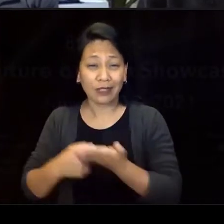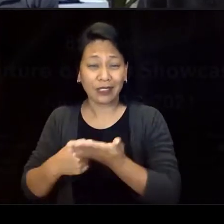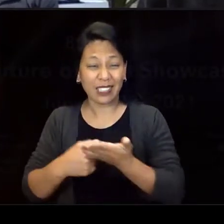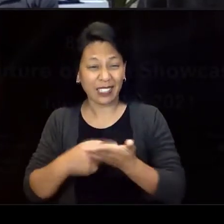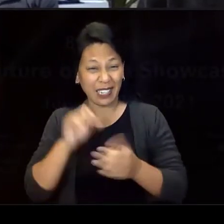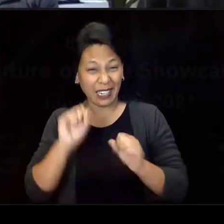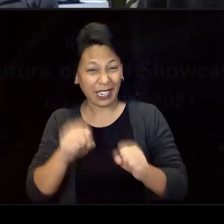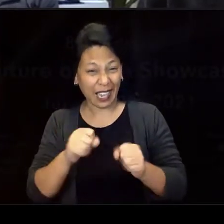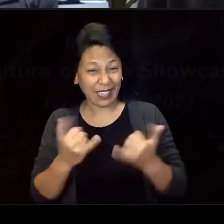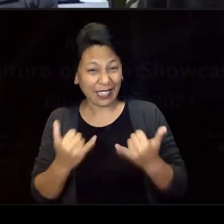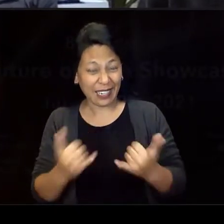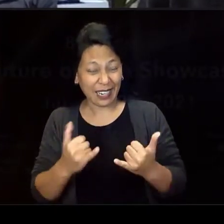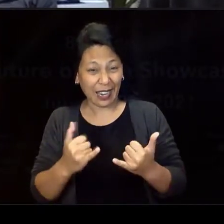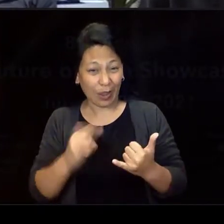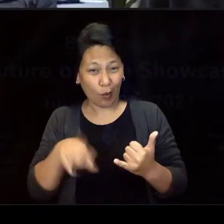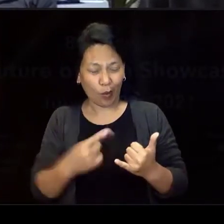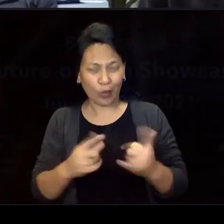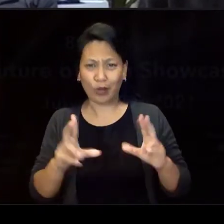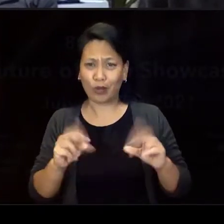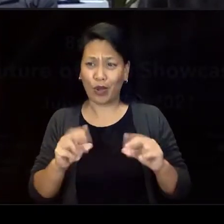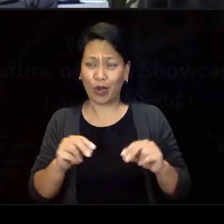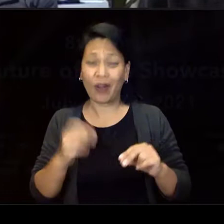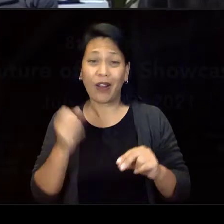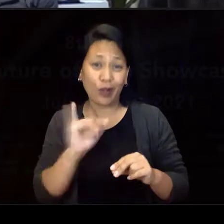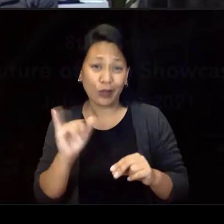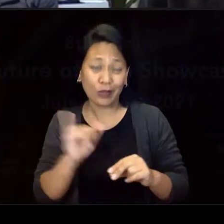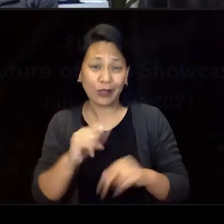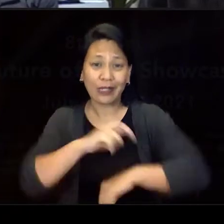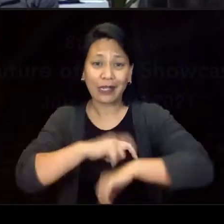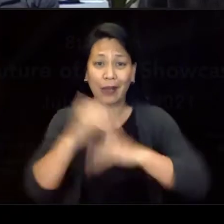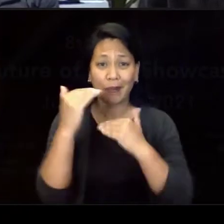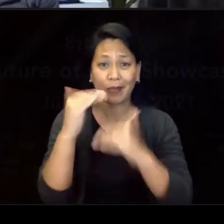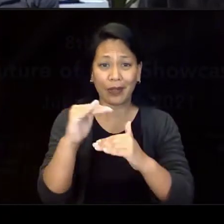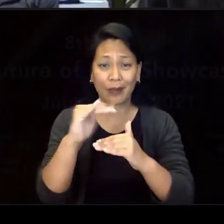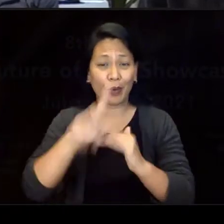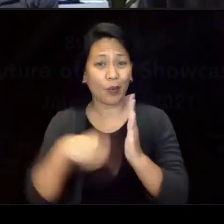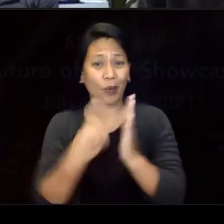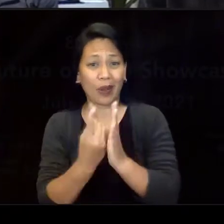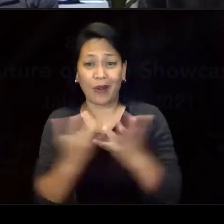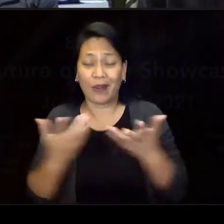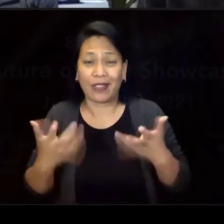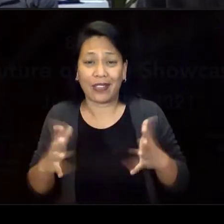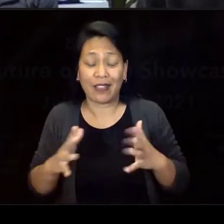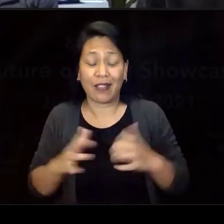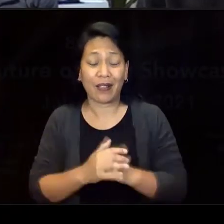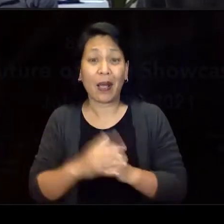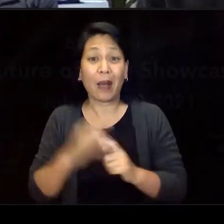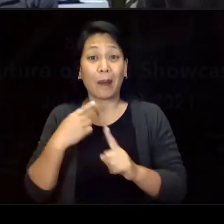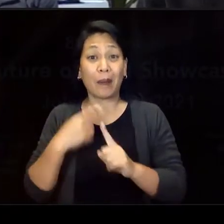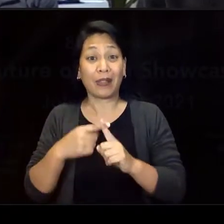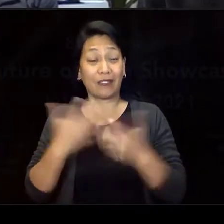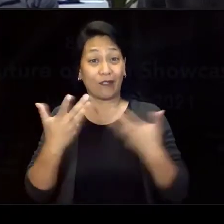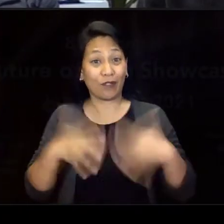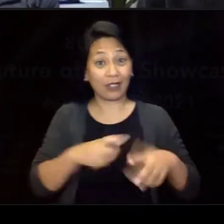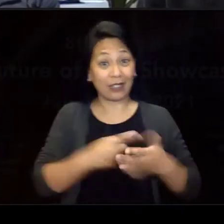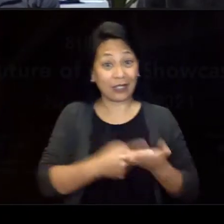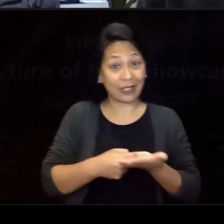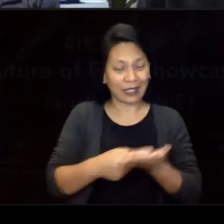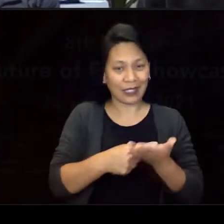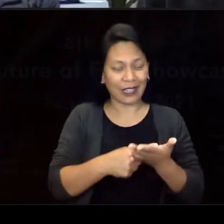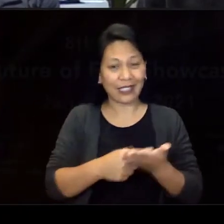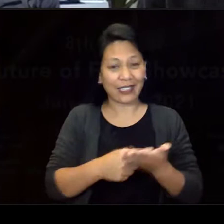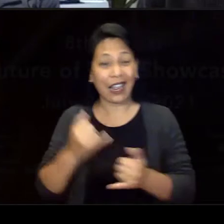And unfortunately we only have one hour to share with each other and only a 10 minute question period at the end for our panelists.